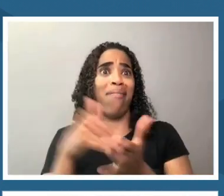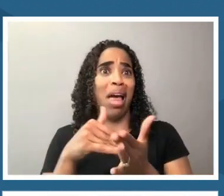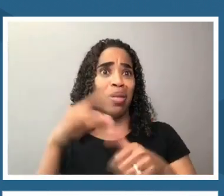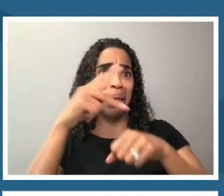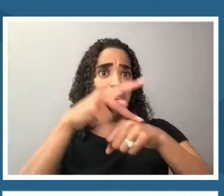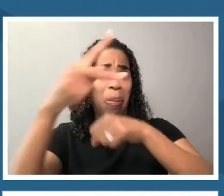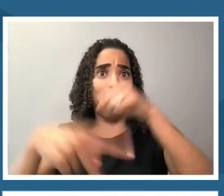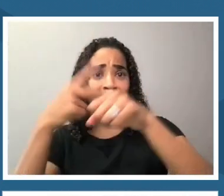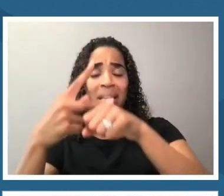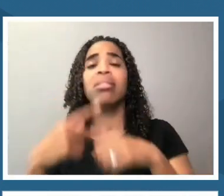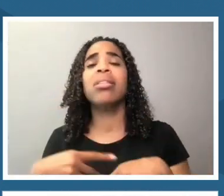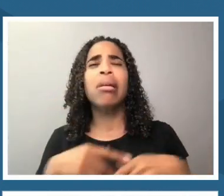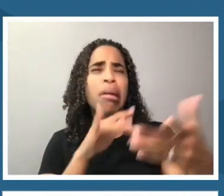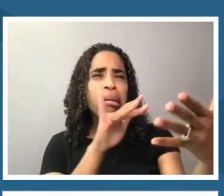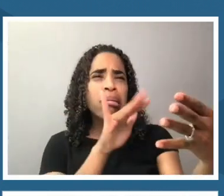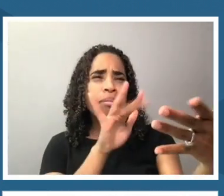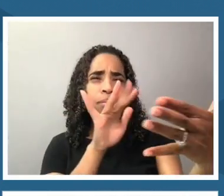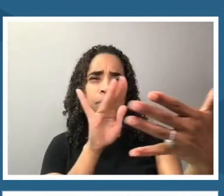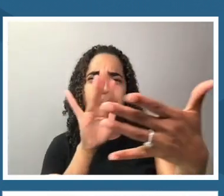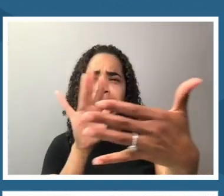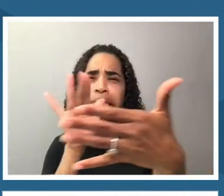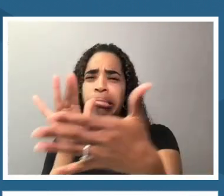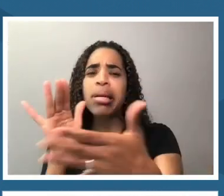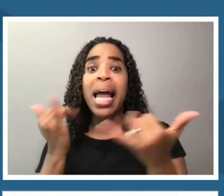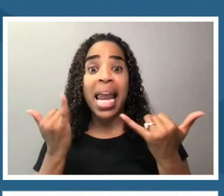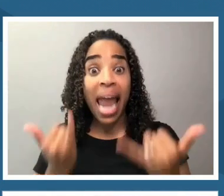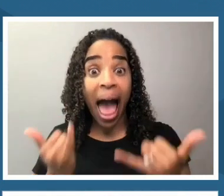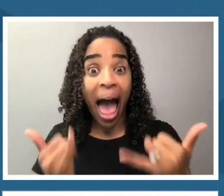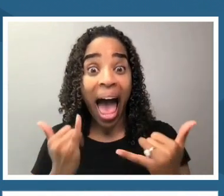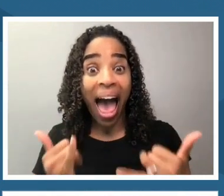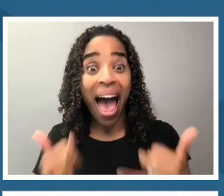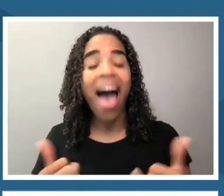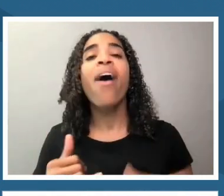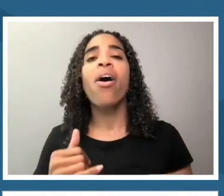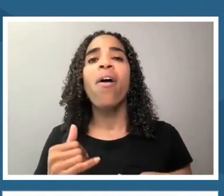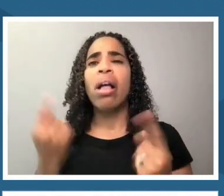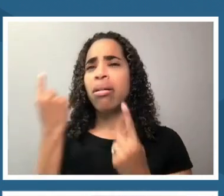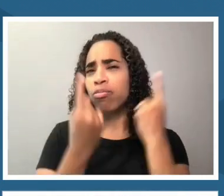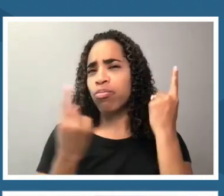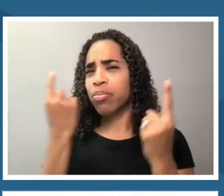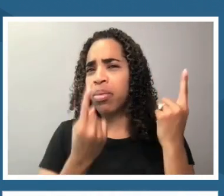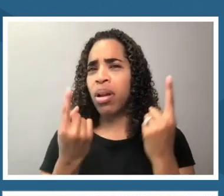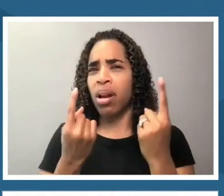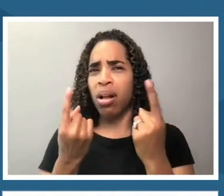we want to do is to tell you say okay what are this